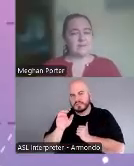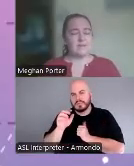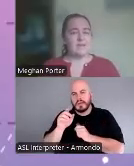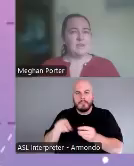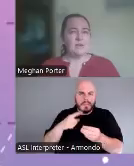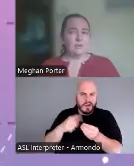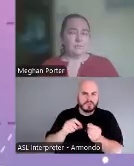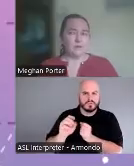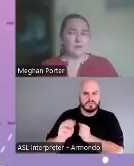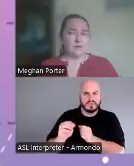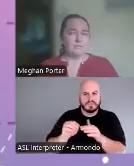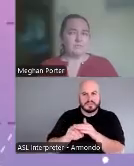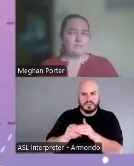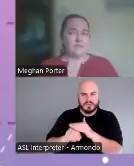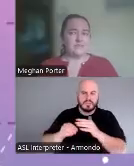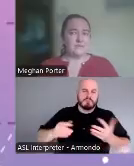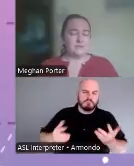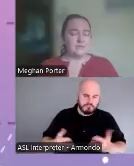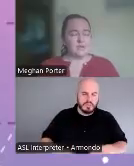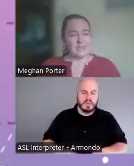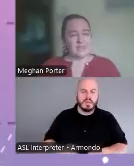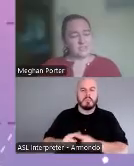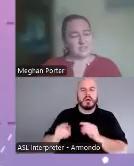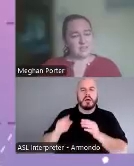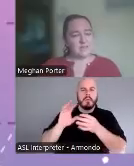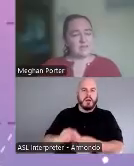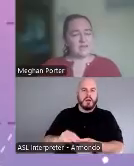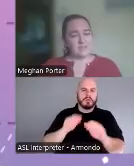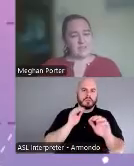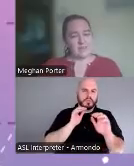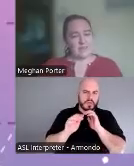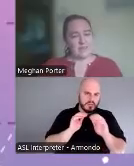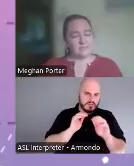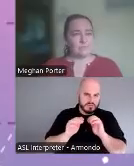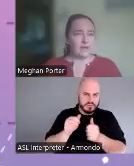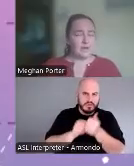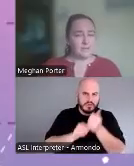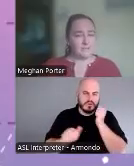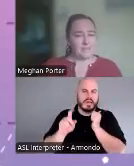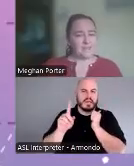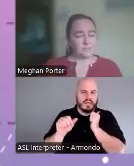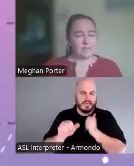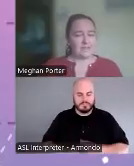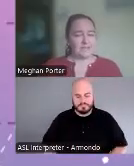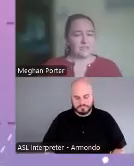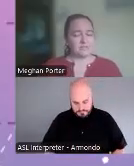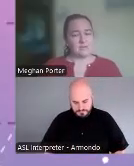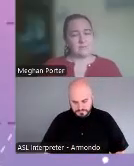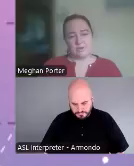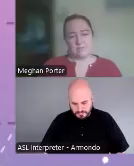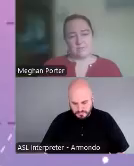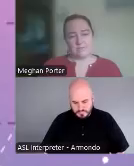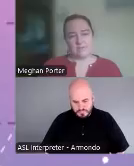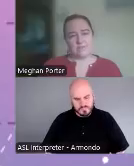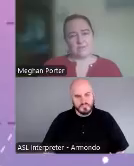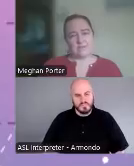but were related to communication under the ADA, as well as just community building with the Wednesday